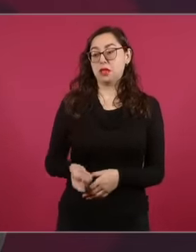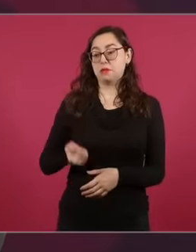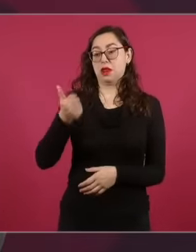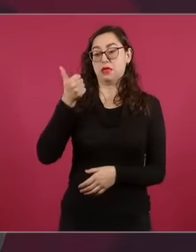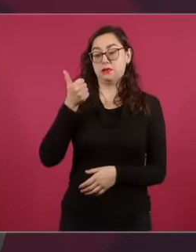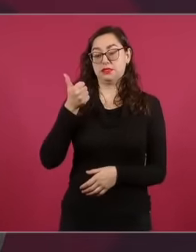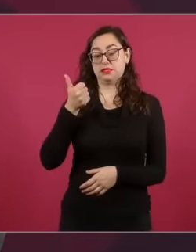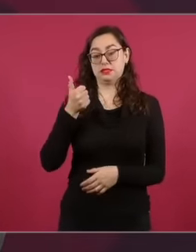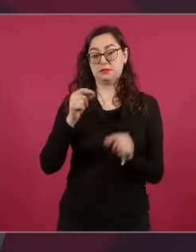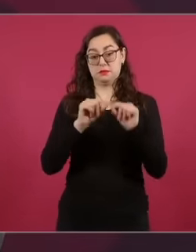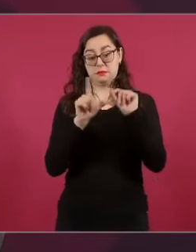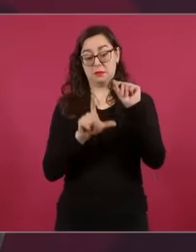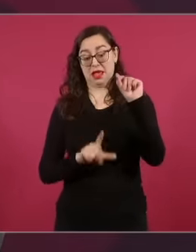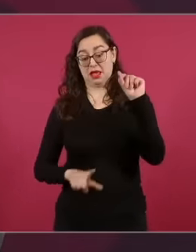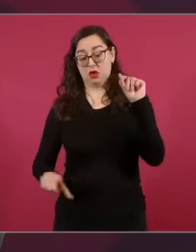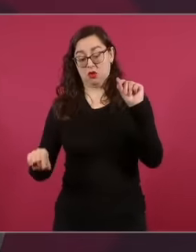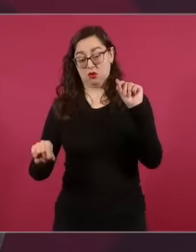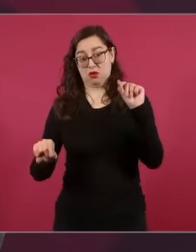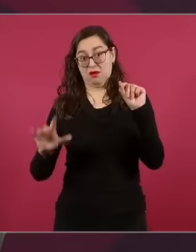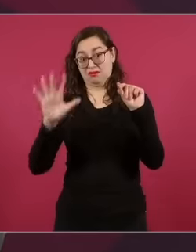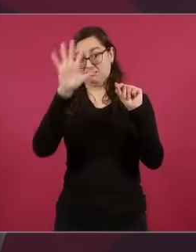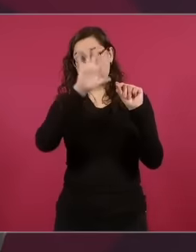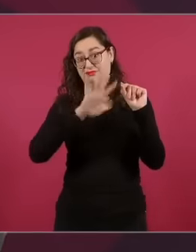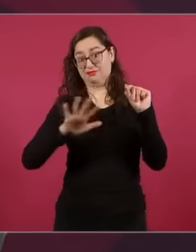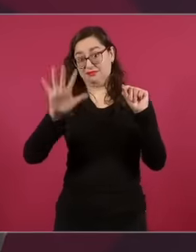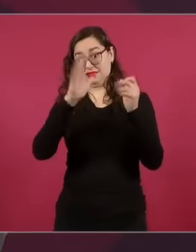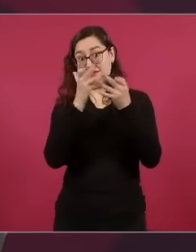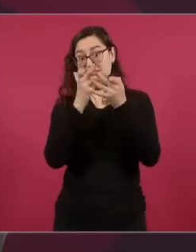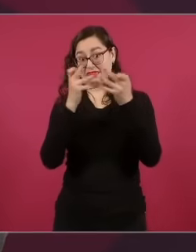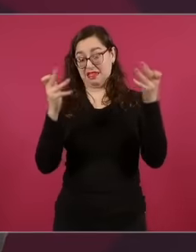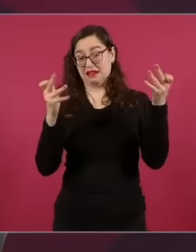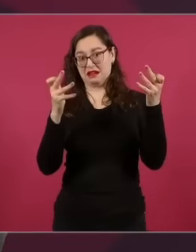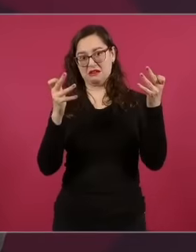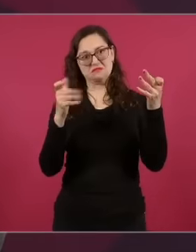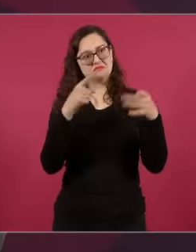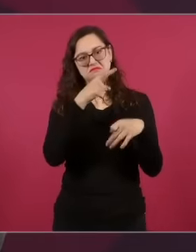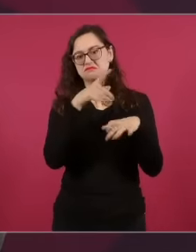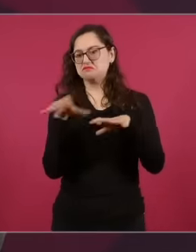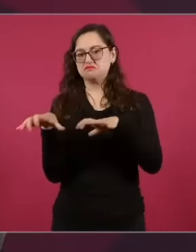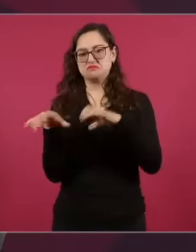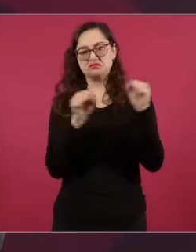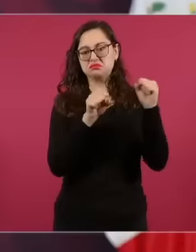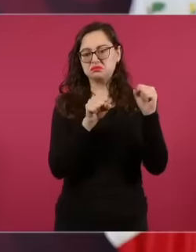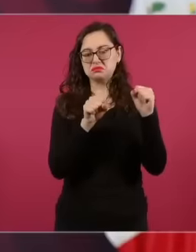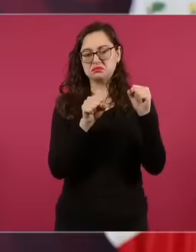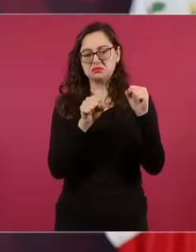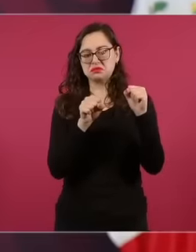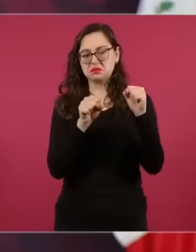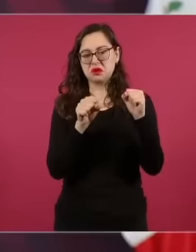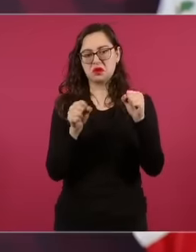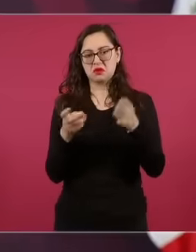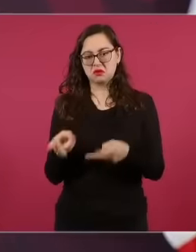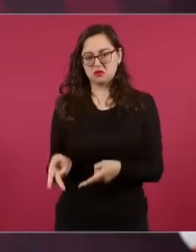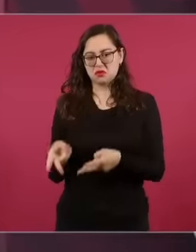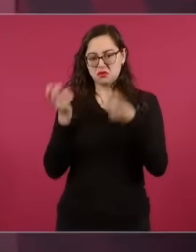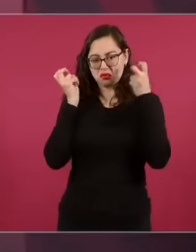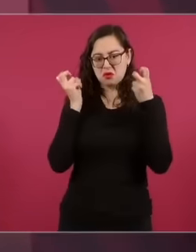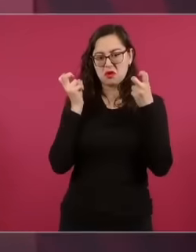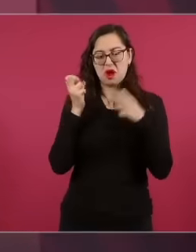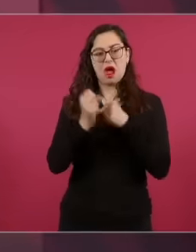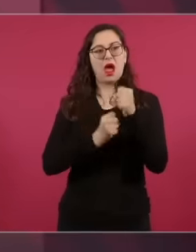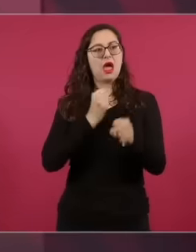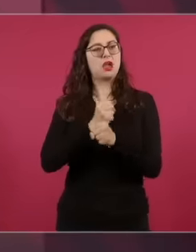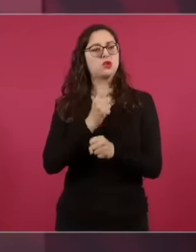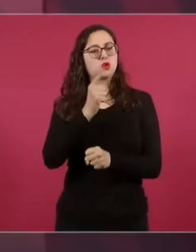territory in the war of intervention of 1847